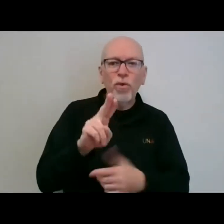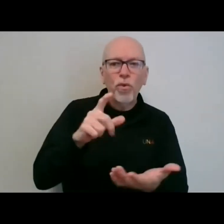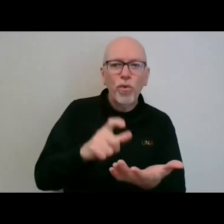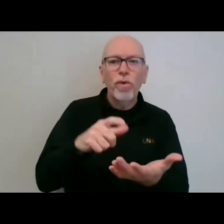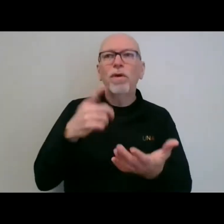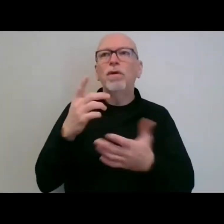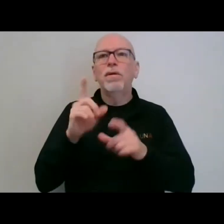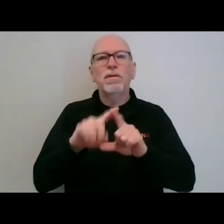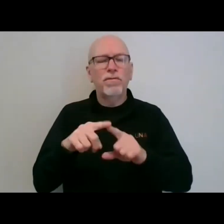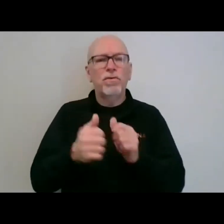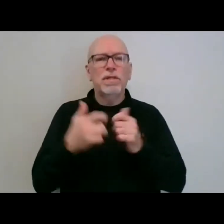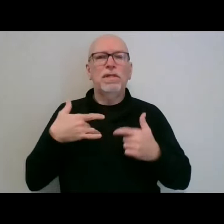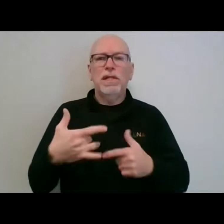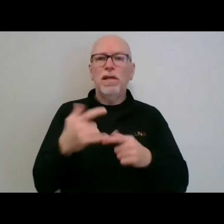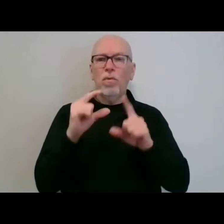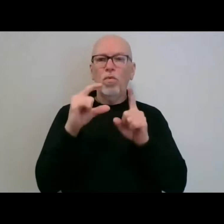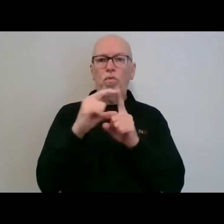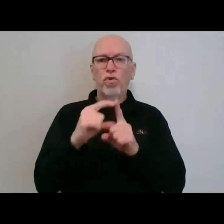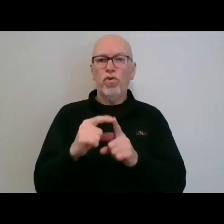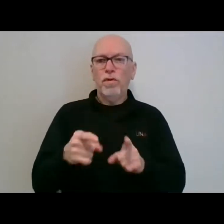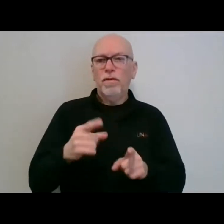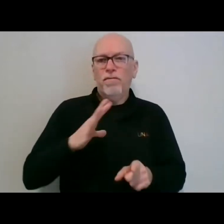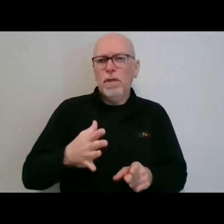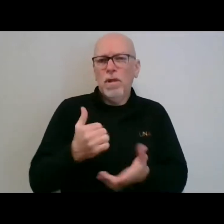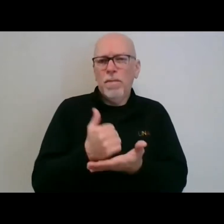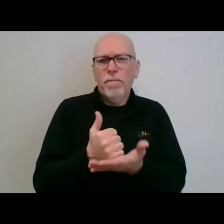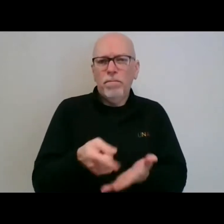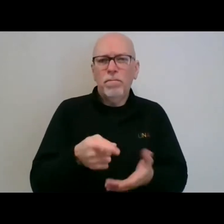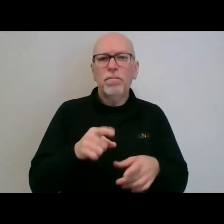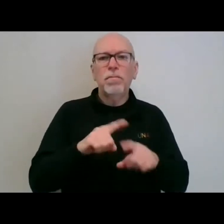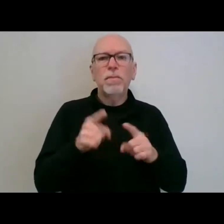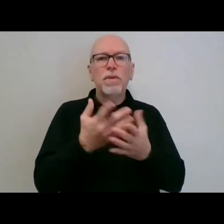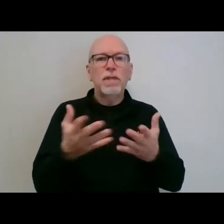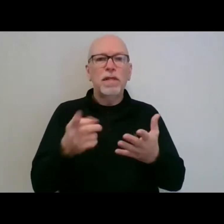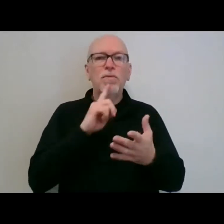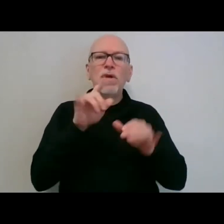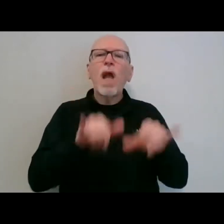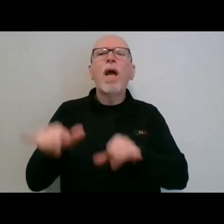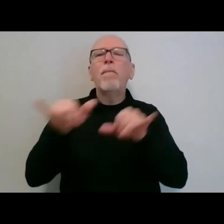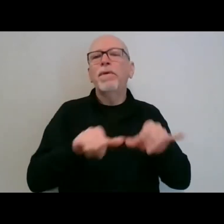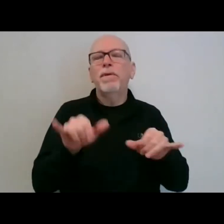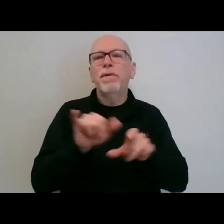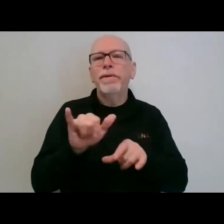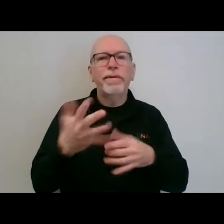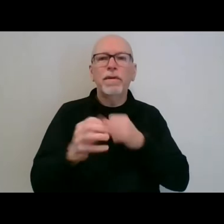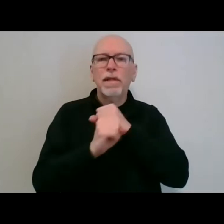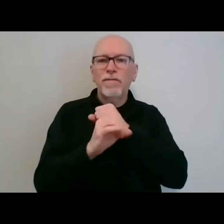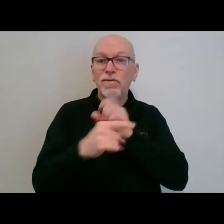usually individual words, it can be really helpful with or things that are really common like their advertisement showed with hello